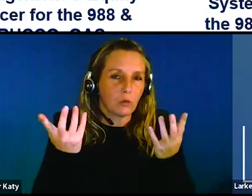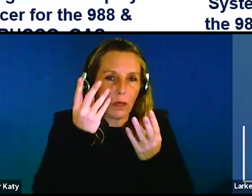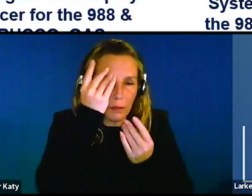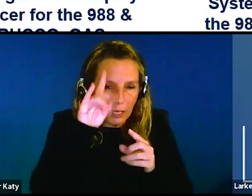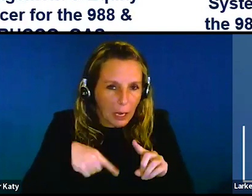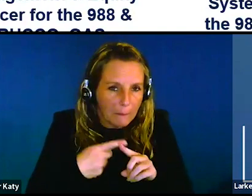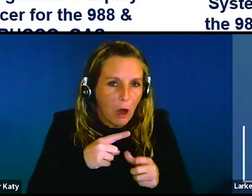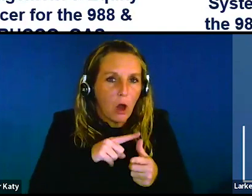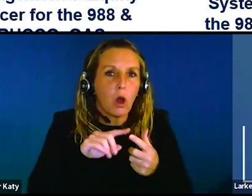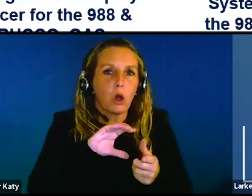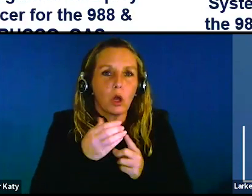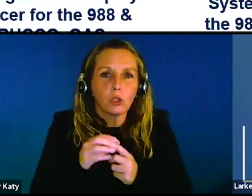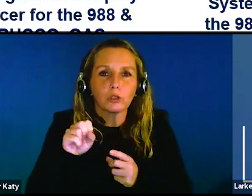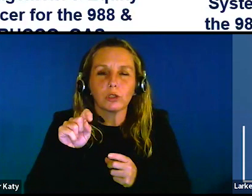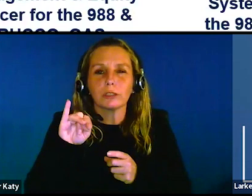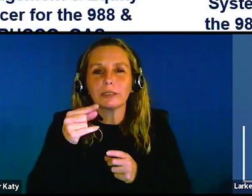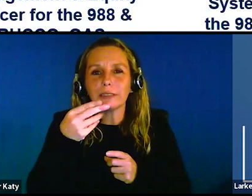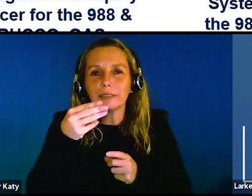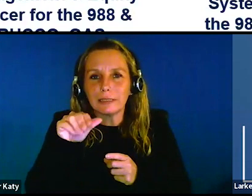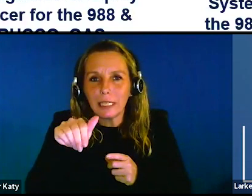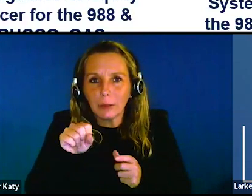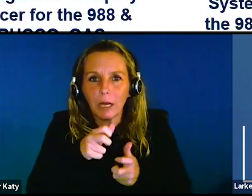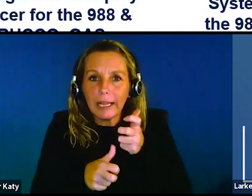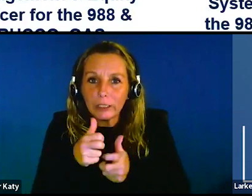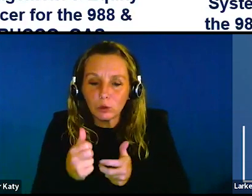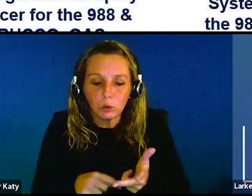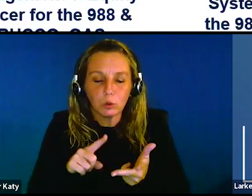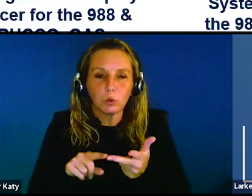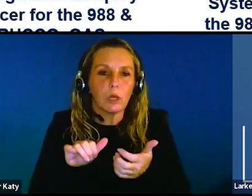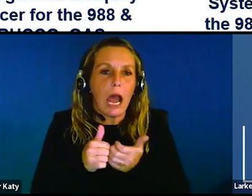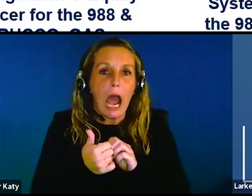stigma issues, how that either facilitates or gets in the way of really